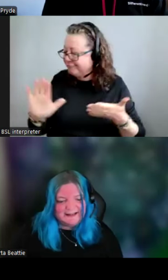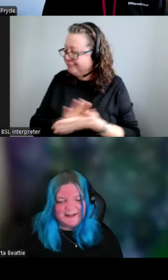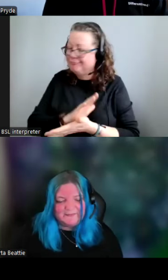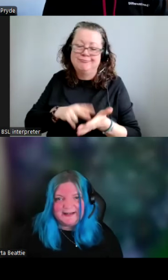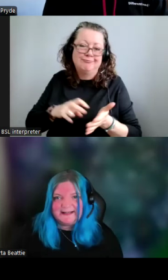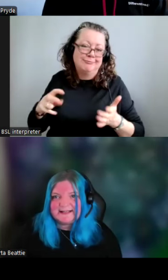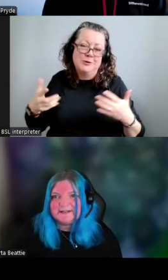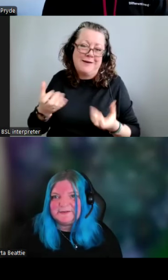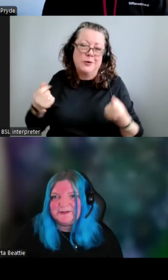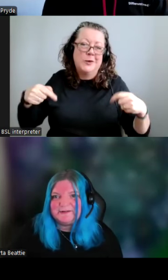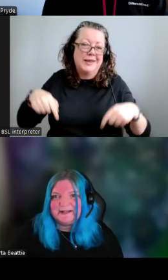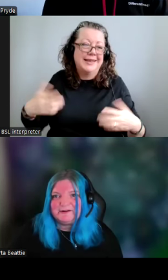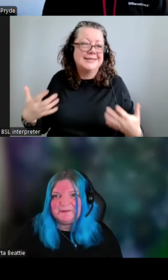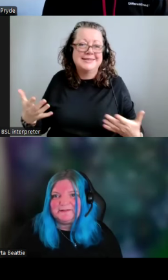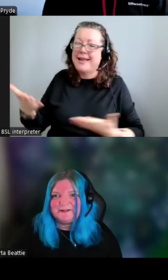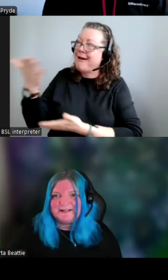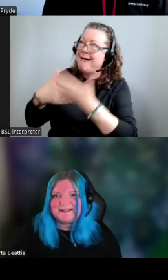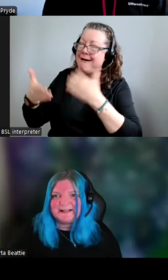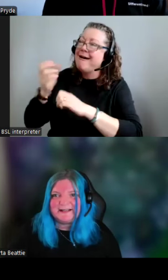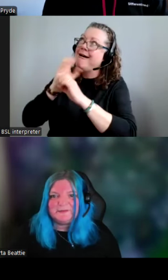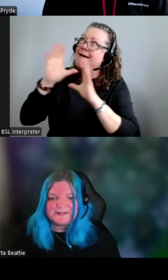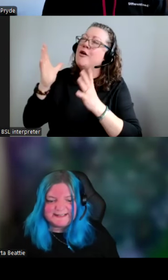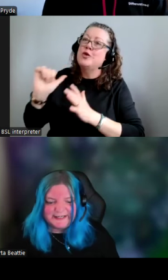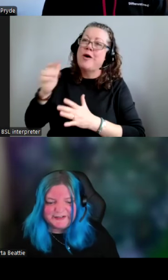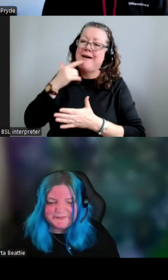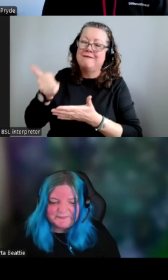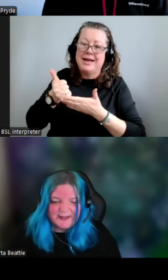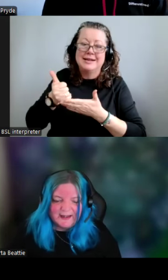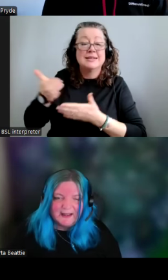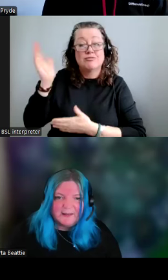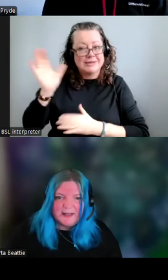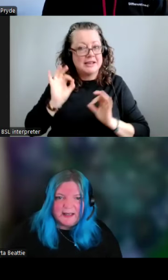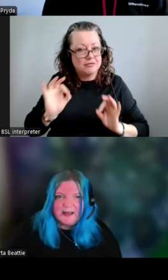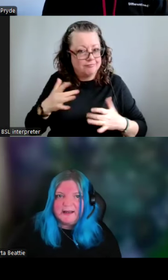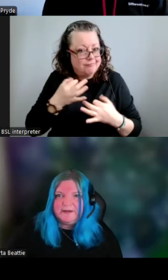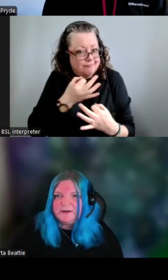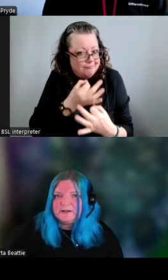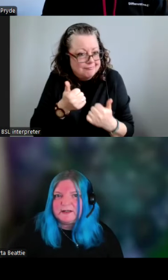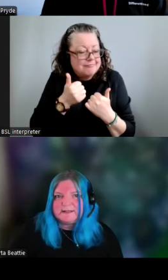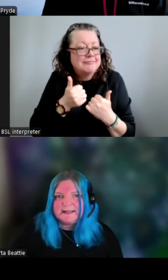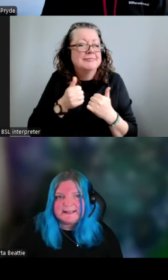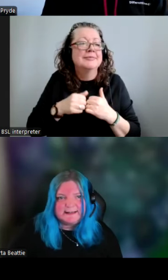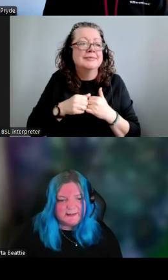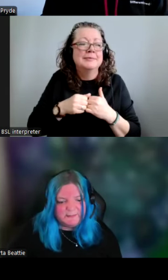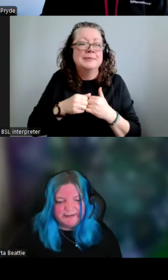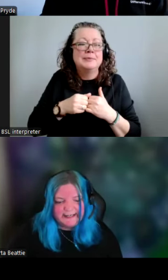and listen to all your incredible advice and your presentation. If you could go to the next slide, that'd be brilliant.